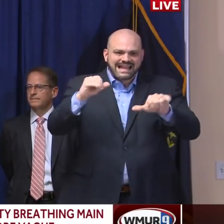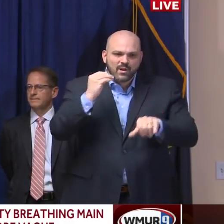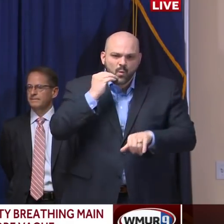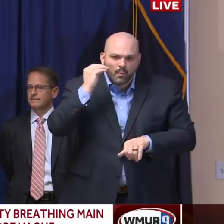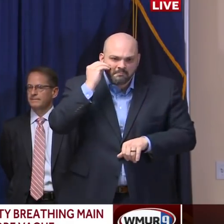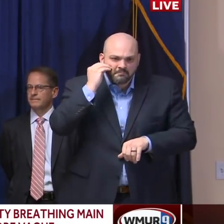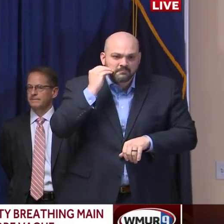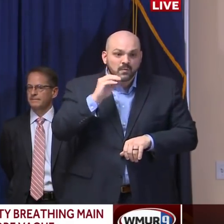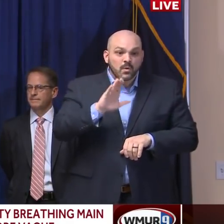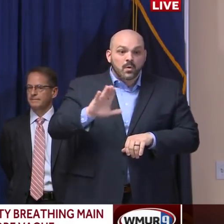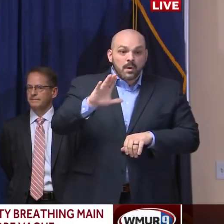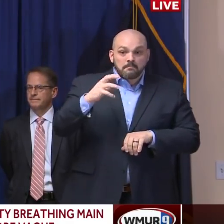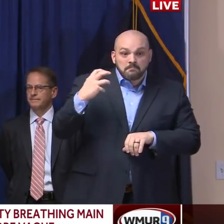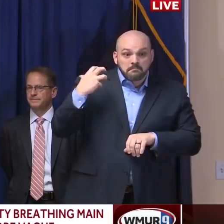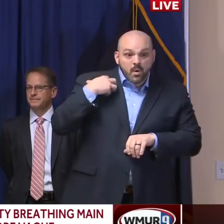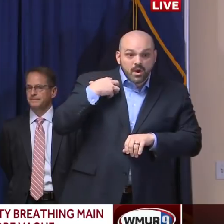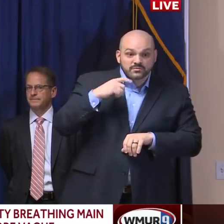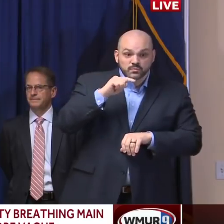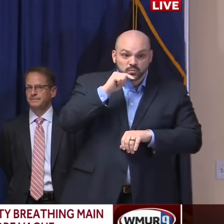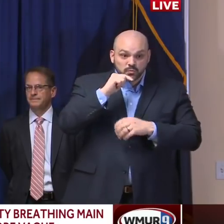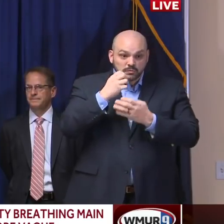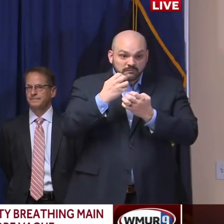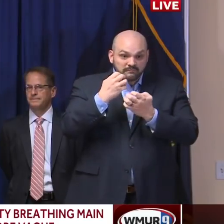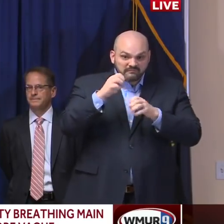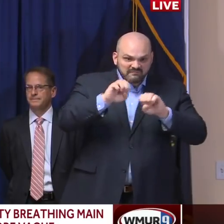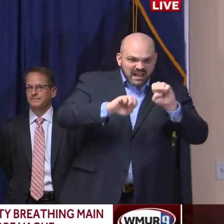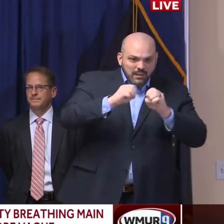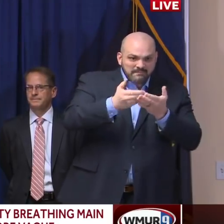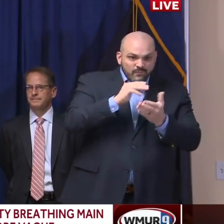THE FIRST SYMPTOMS OF NOT FEELING WELL, STAY HOME.